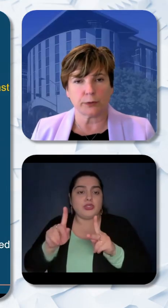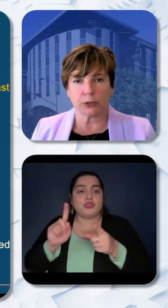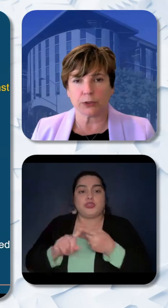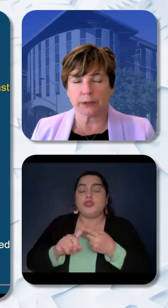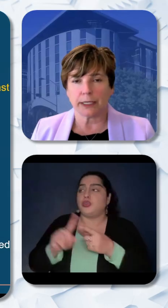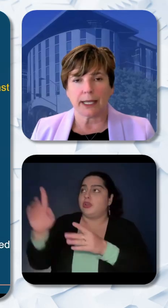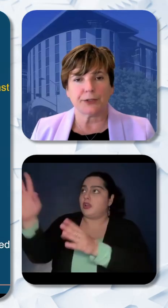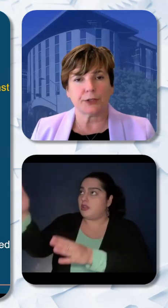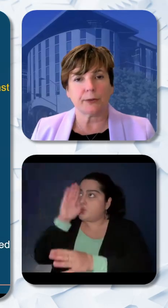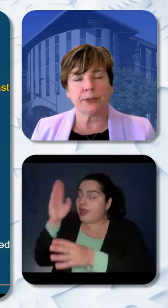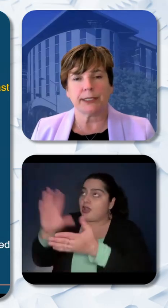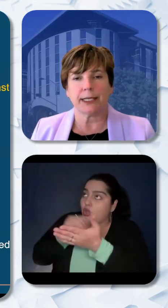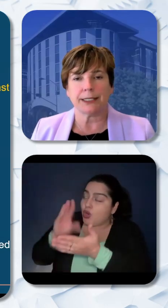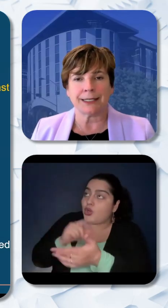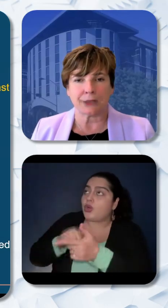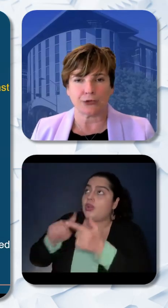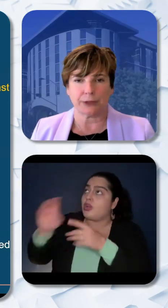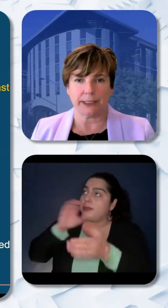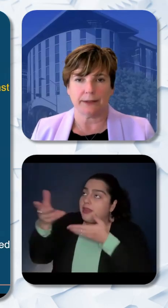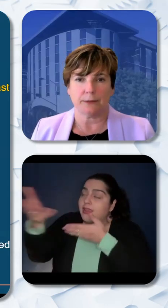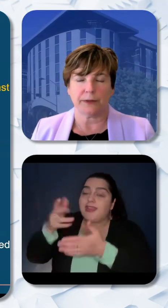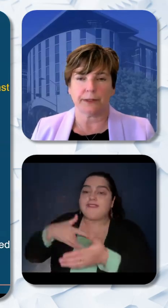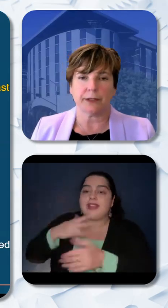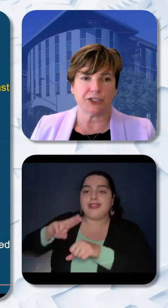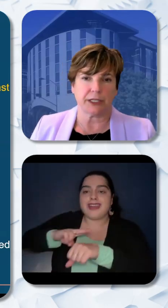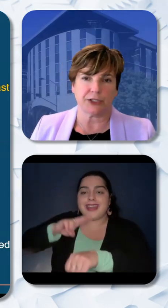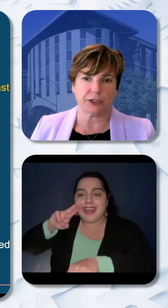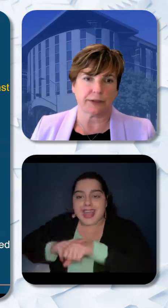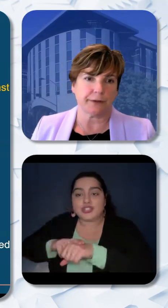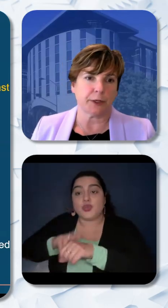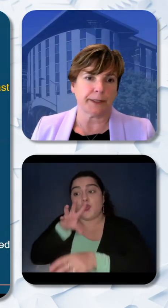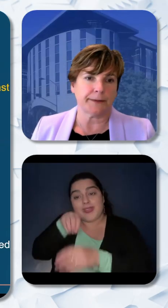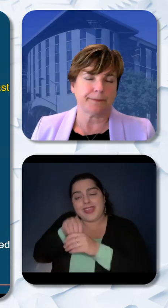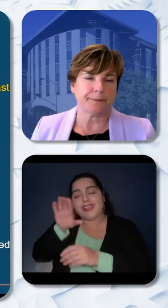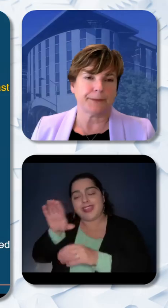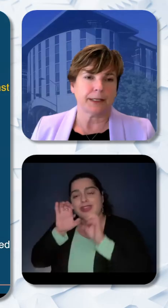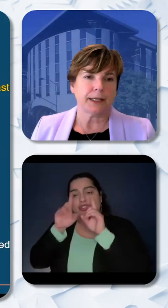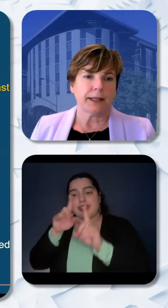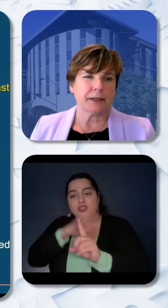to learn, and to communicate naturally within their educational environment.